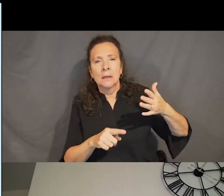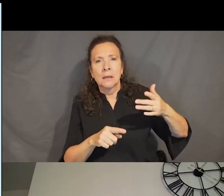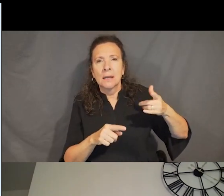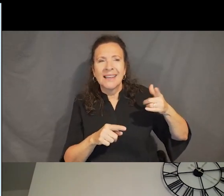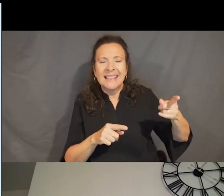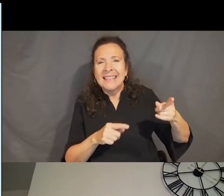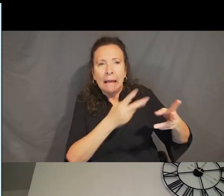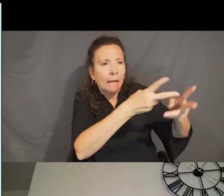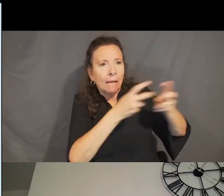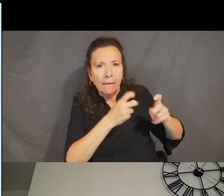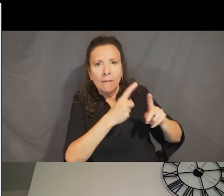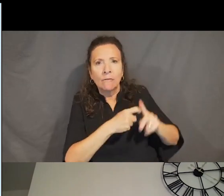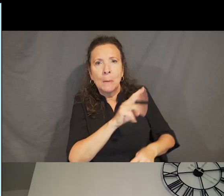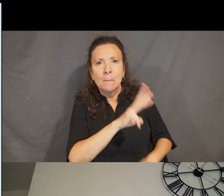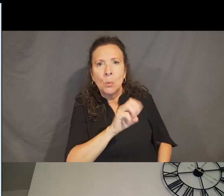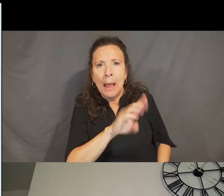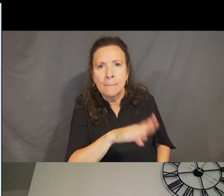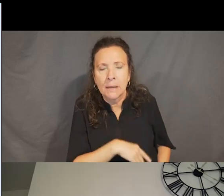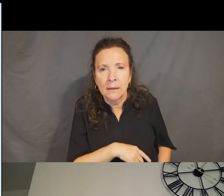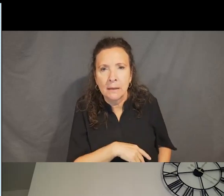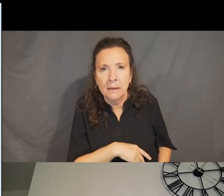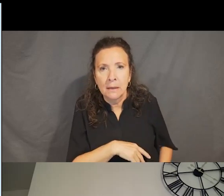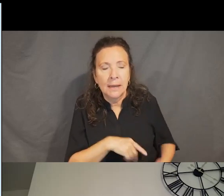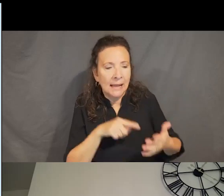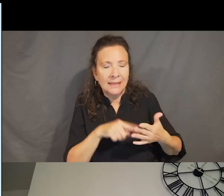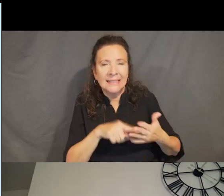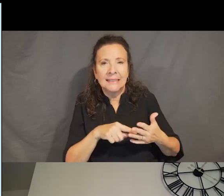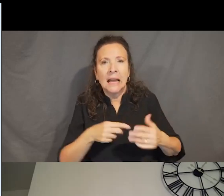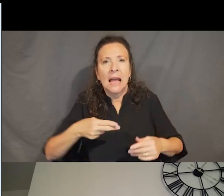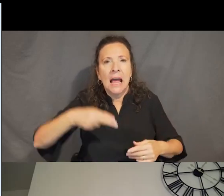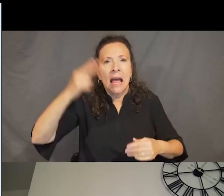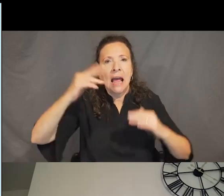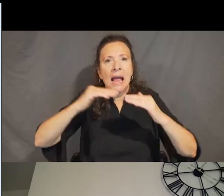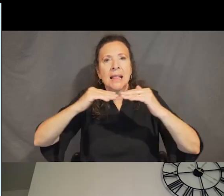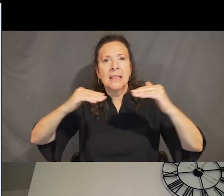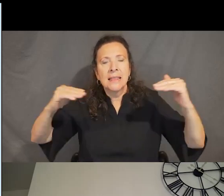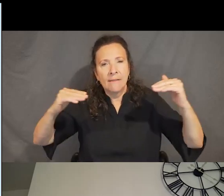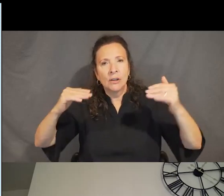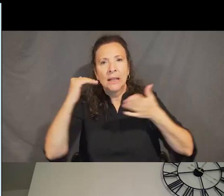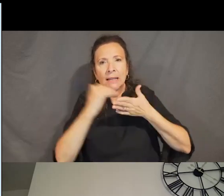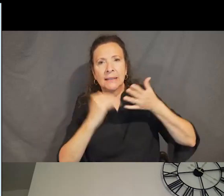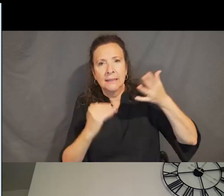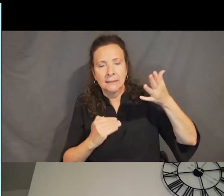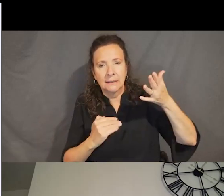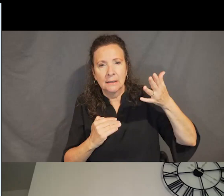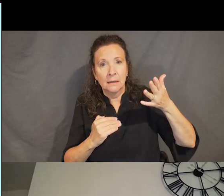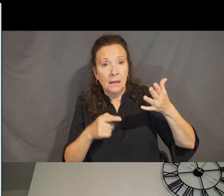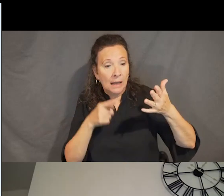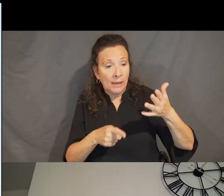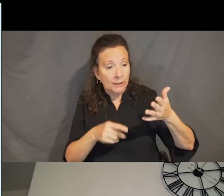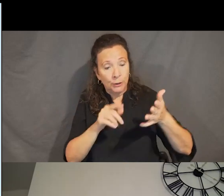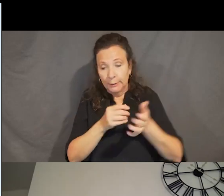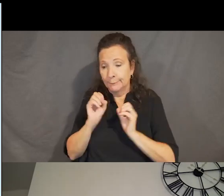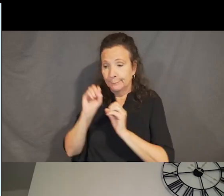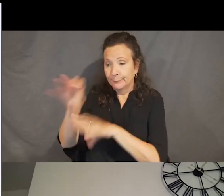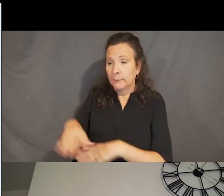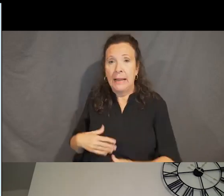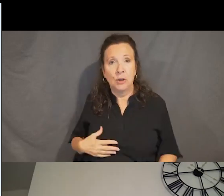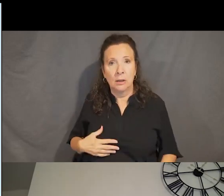don't share how to apply those requirements appropriately, not only for your content,